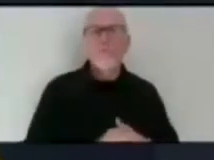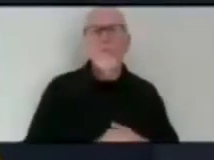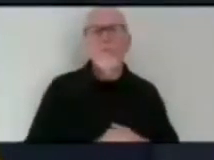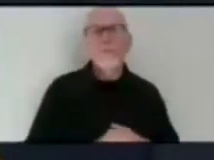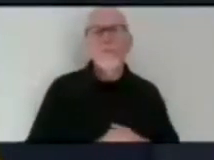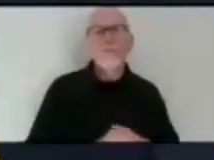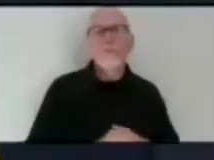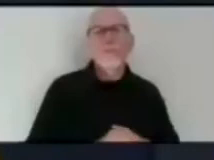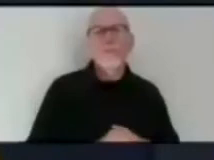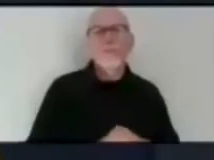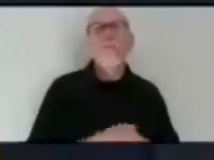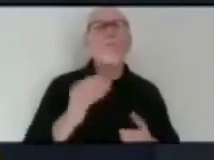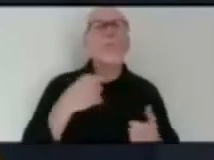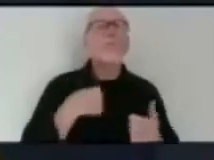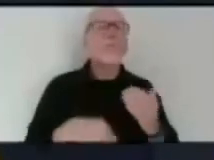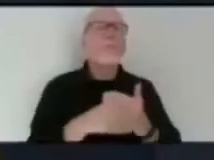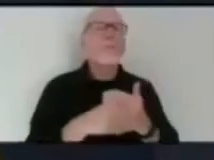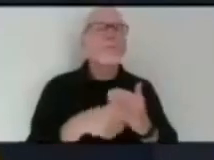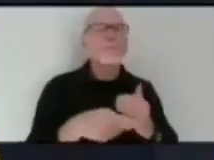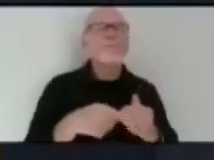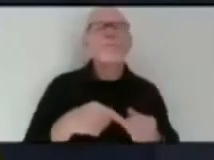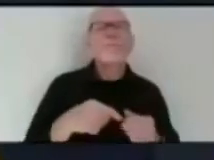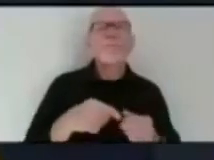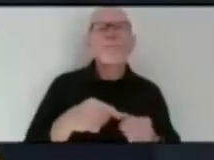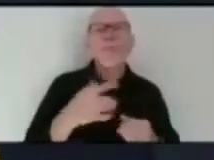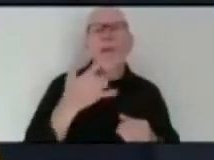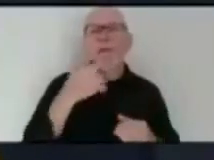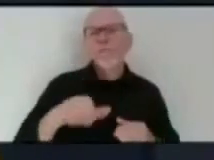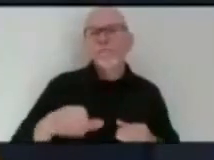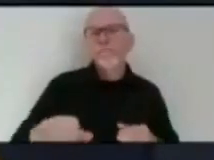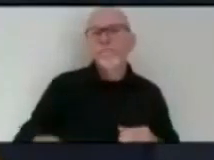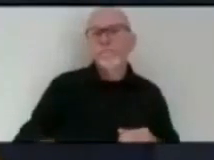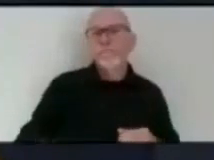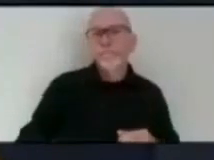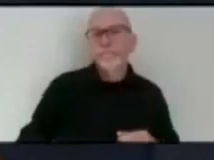and I will just add that, you know, knock on wood. So far, in the first two